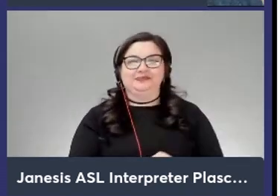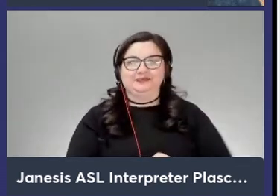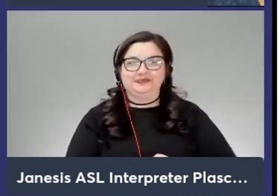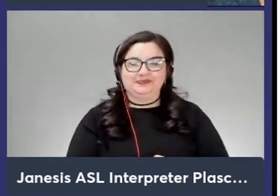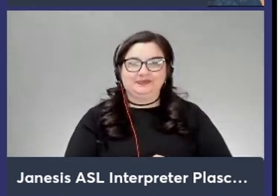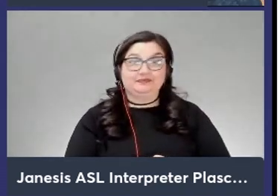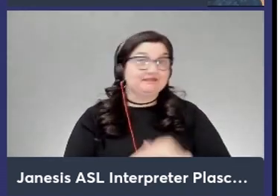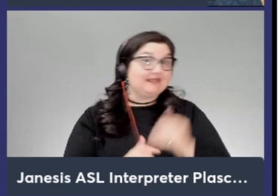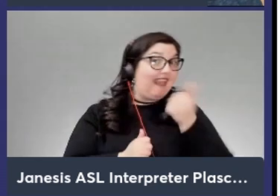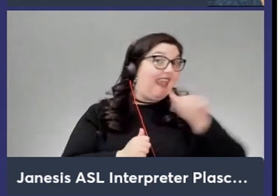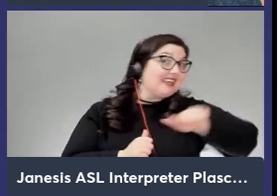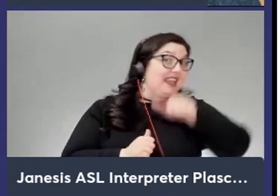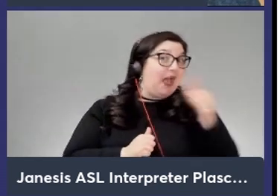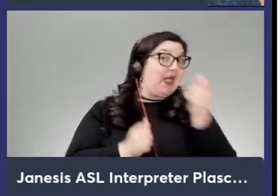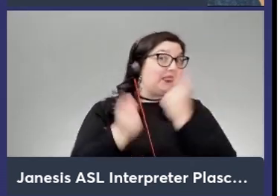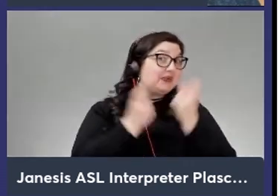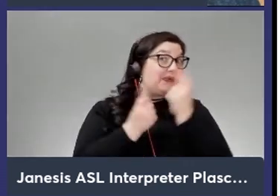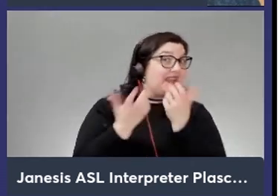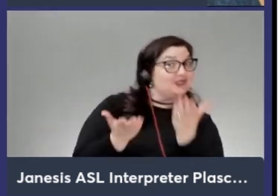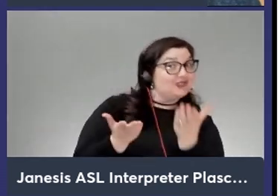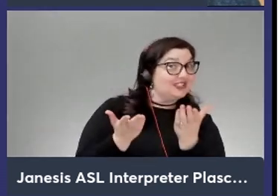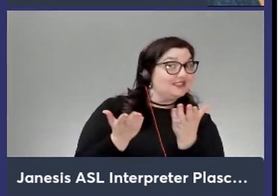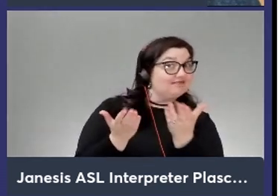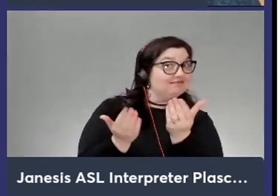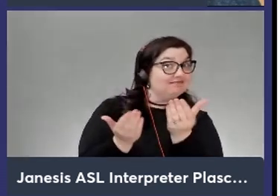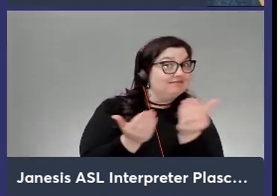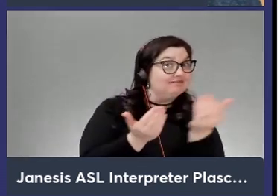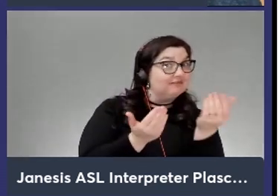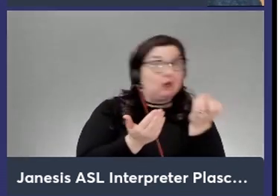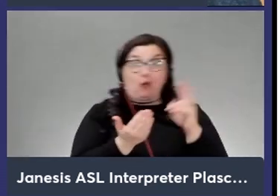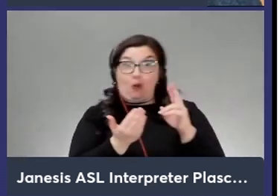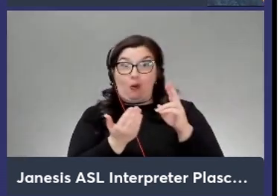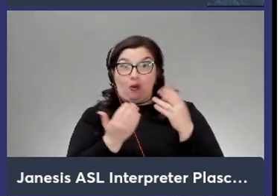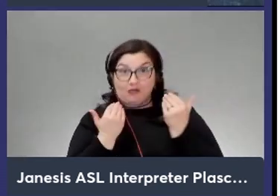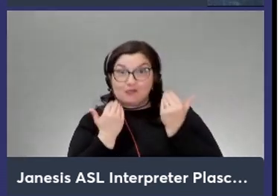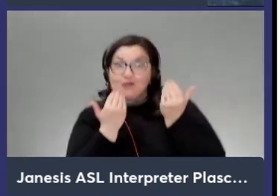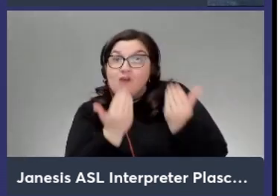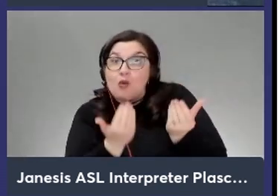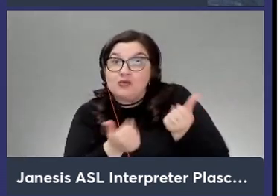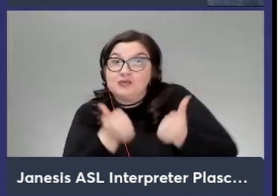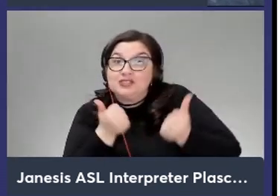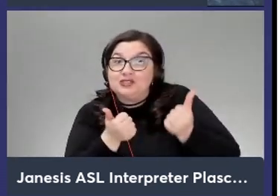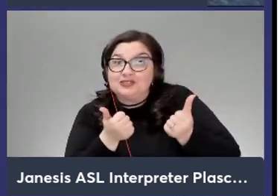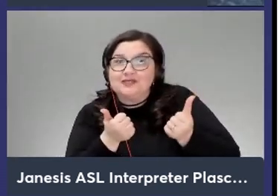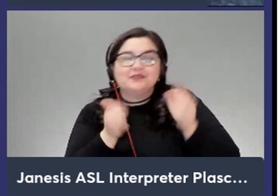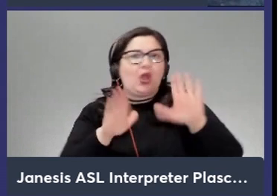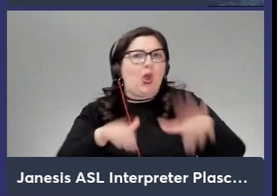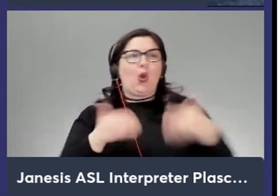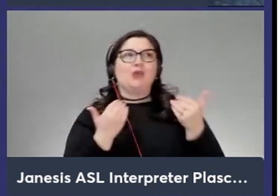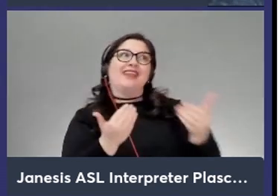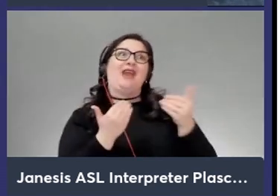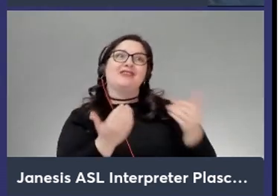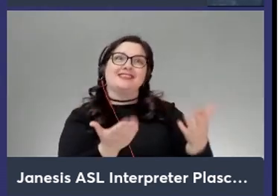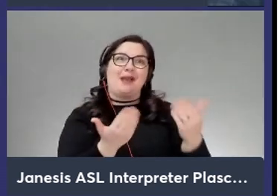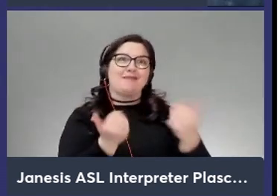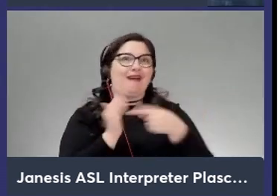Any other questions or shall I move forward? No, no, carry on with the demo.